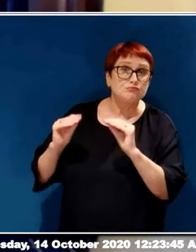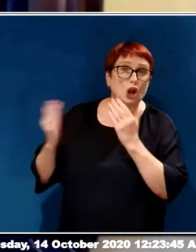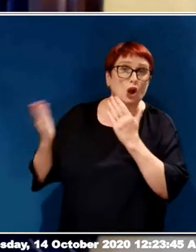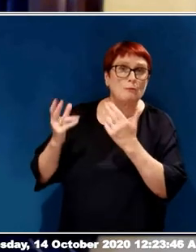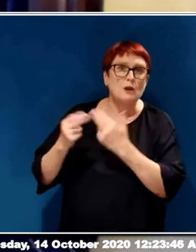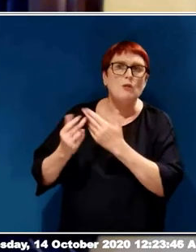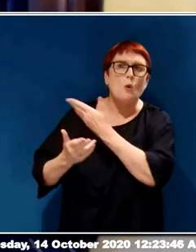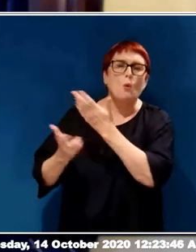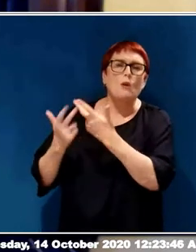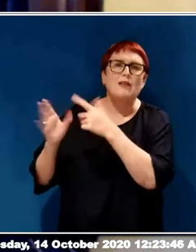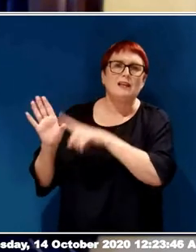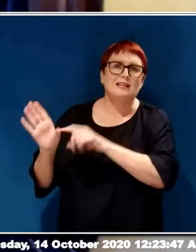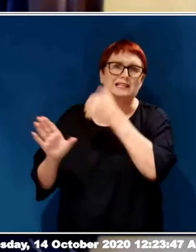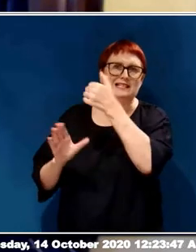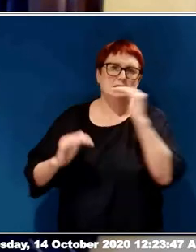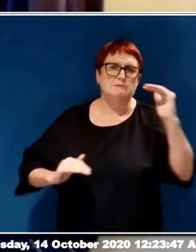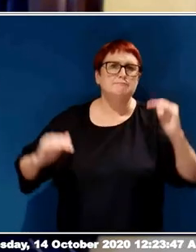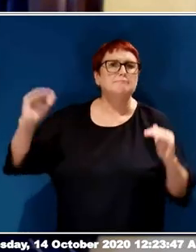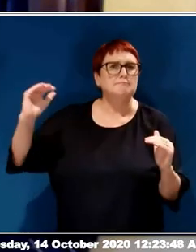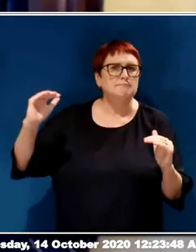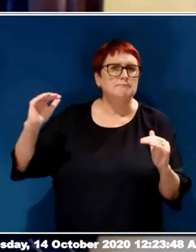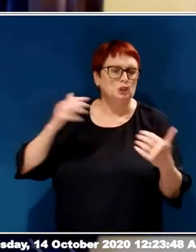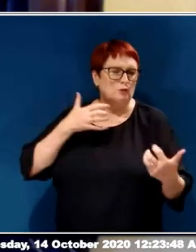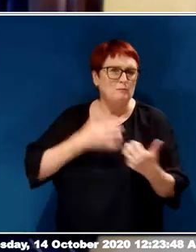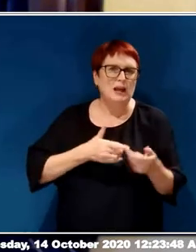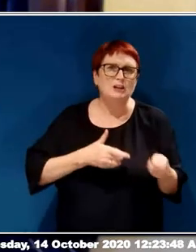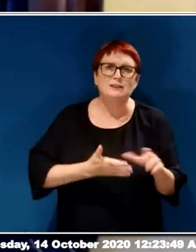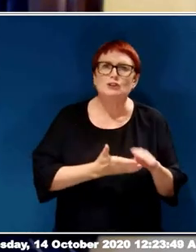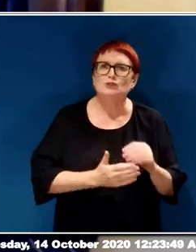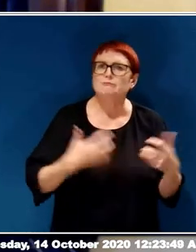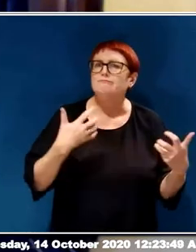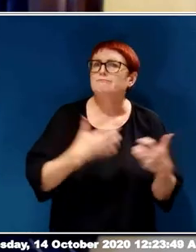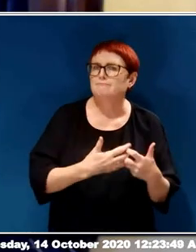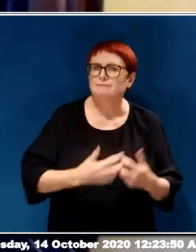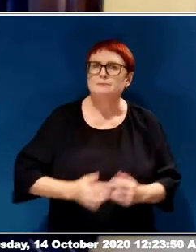But all students would still be expected to learn and participate in classroom